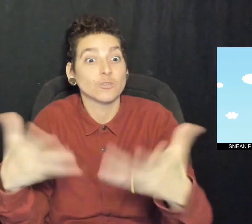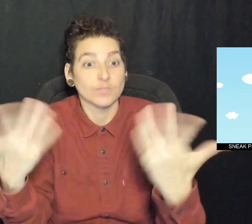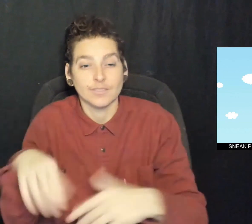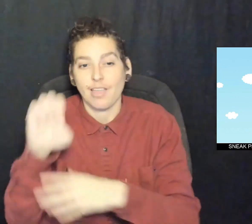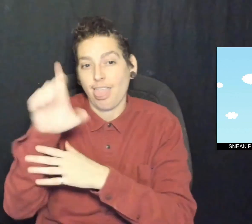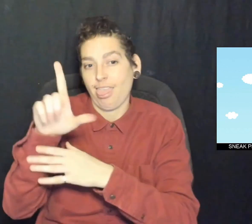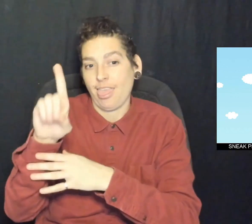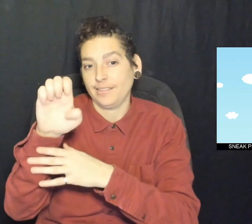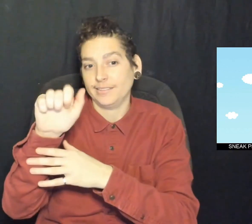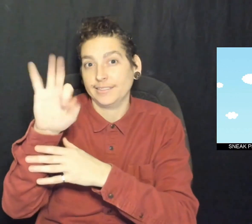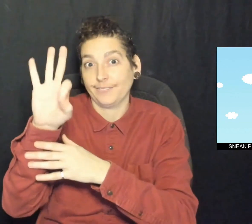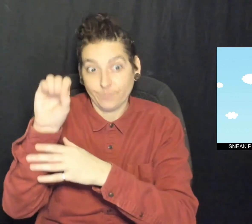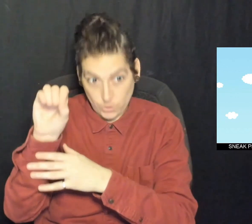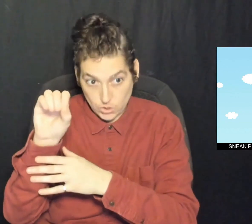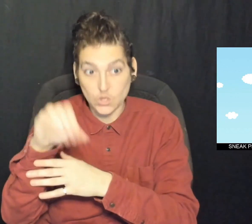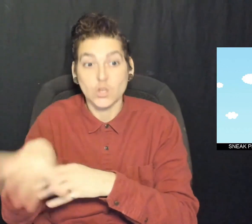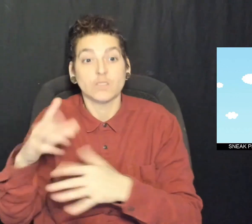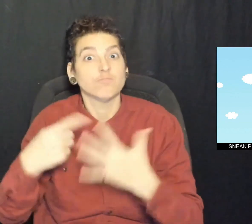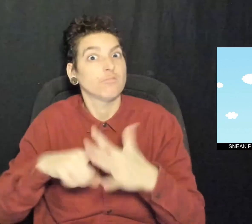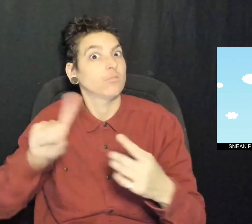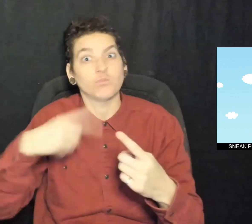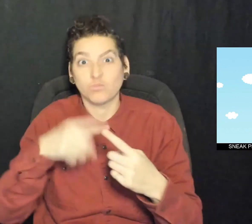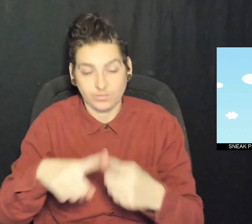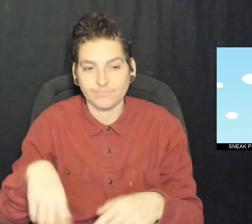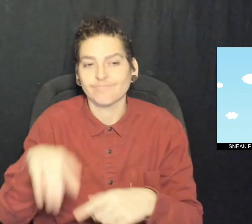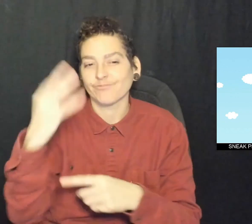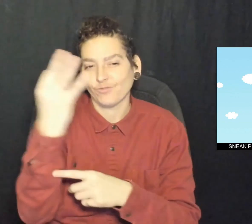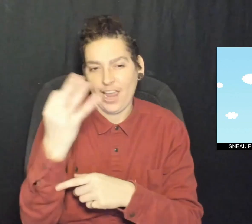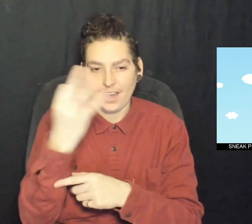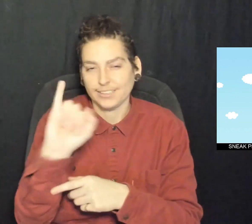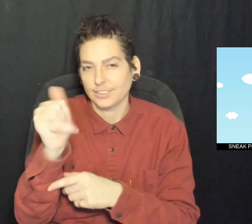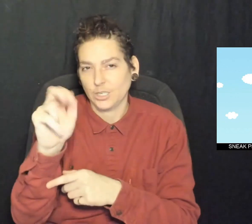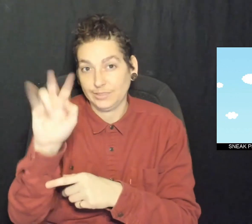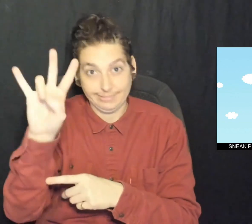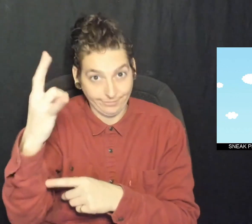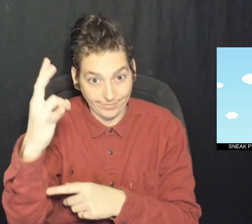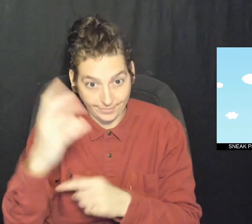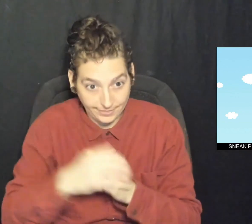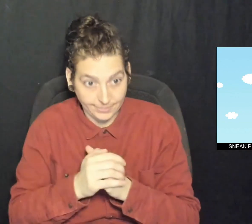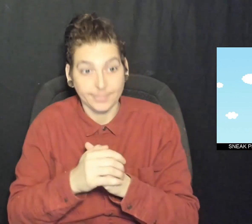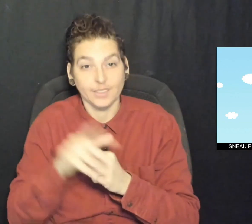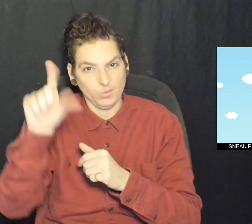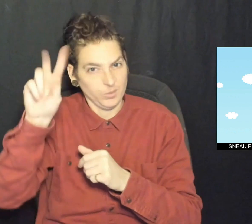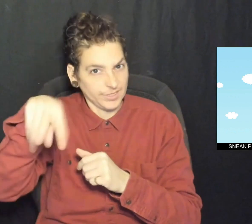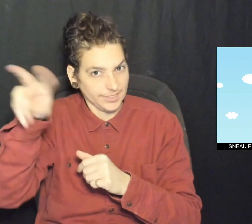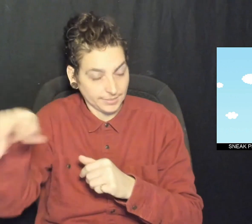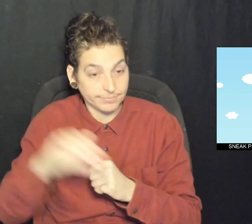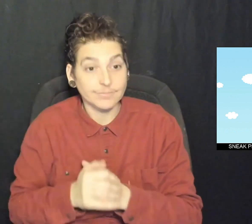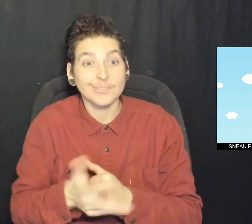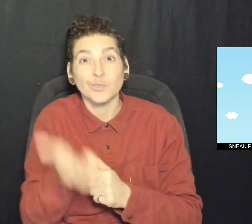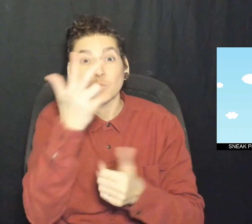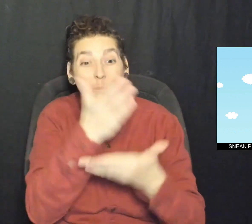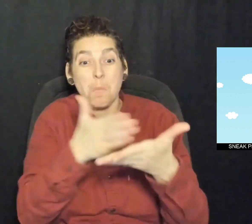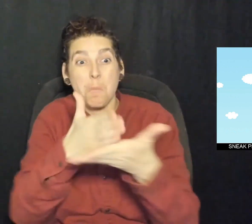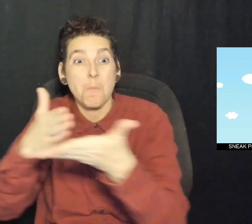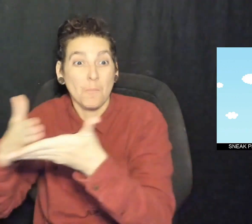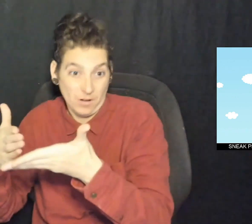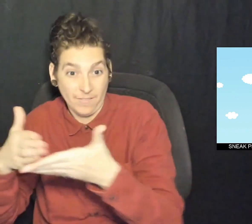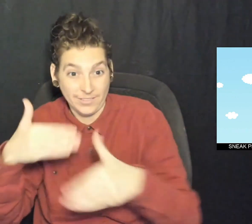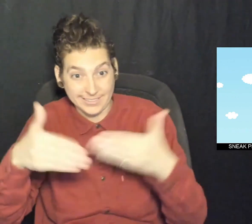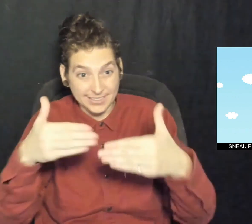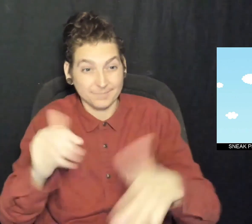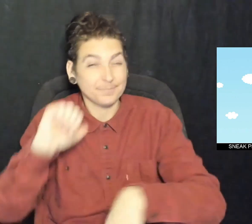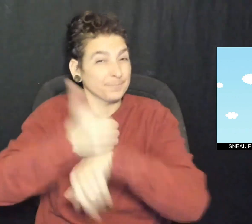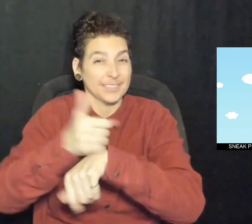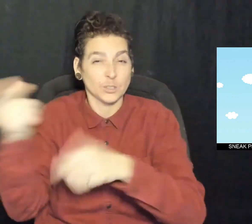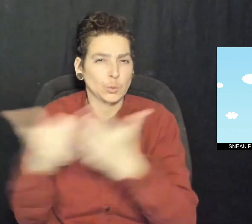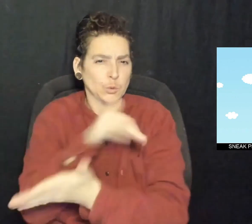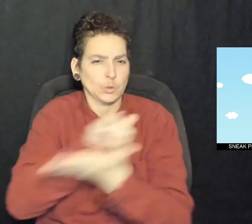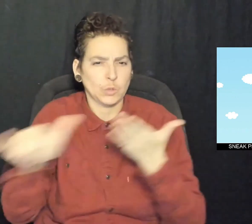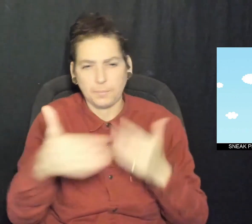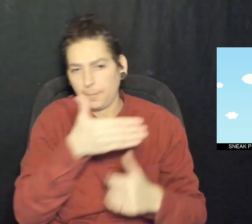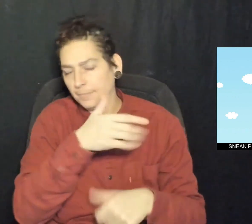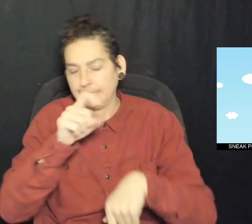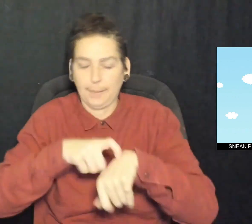its new animated series El Deafo starting Friday, January 7 the three-part series is